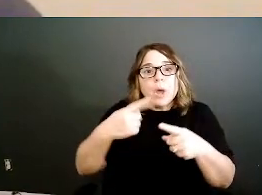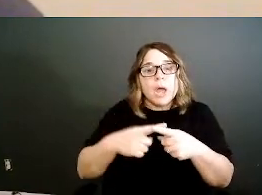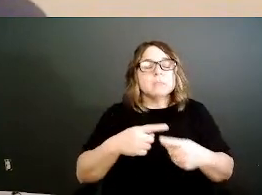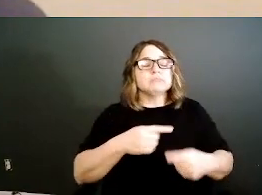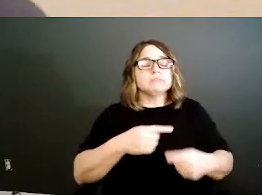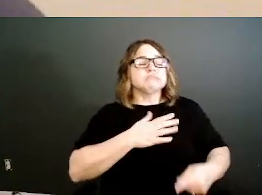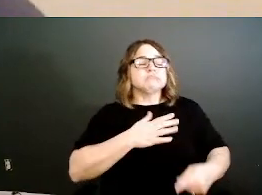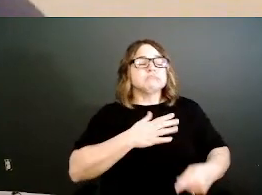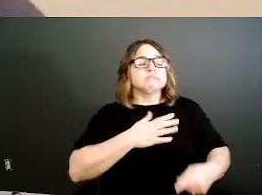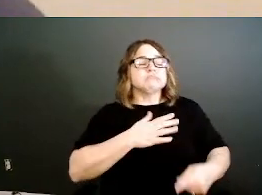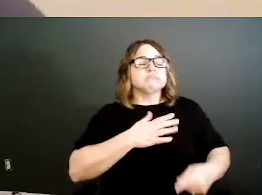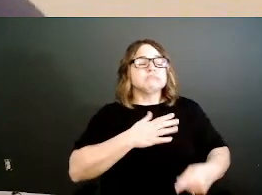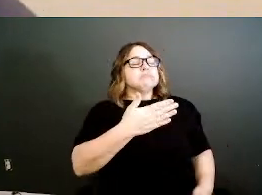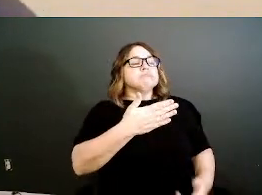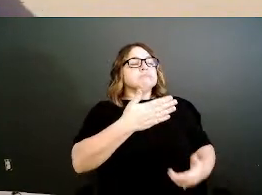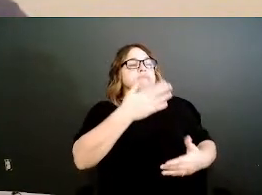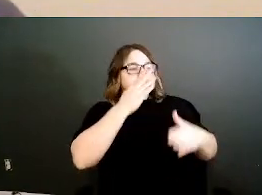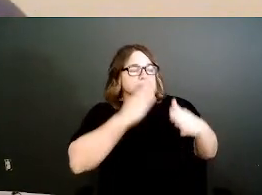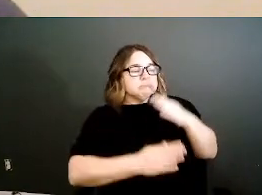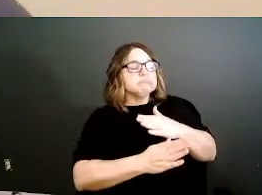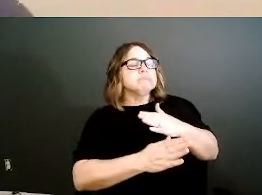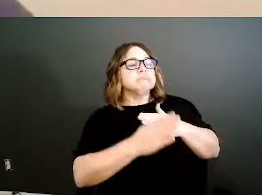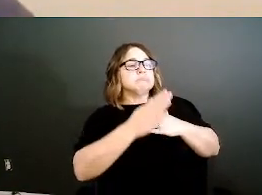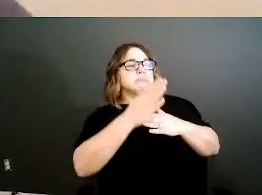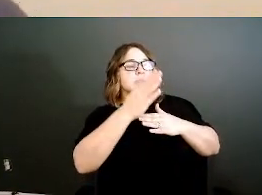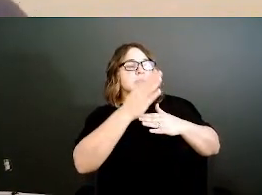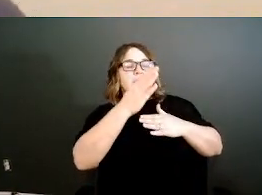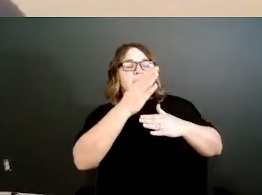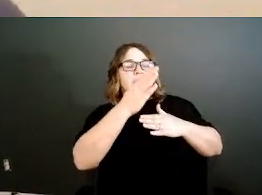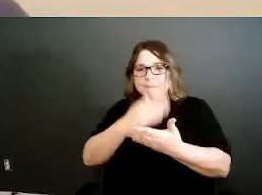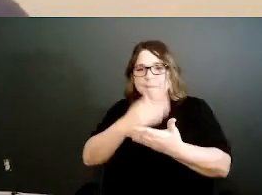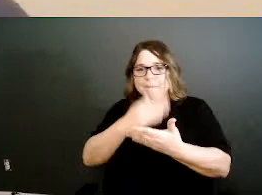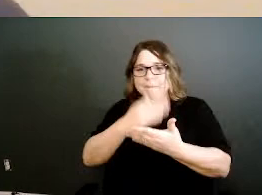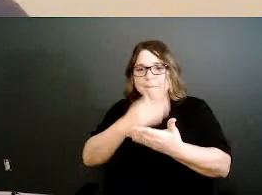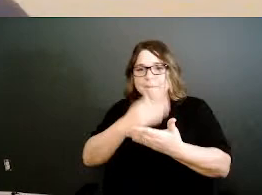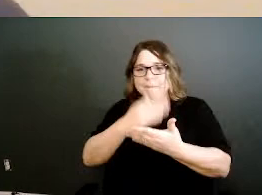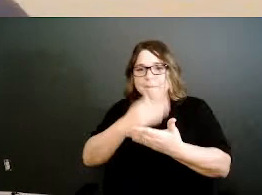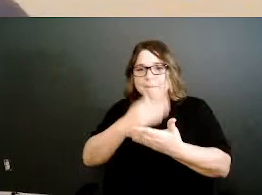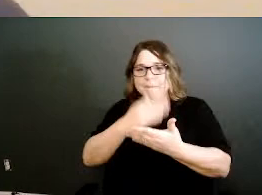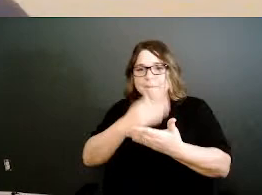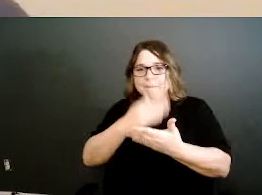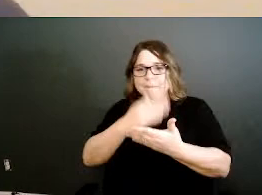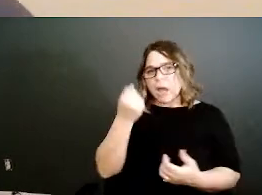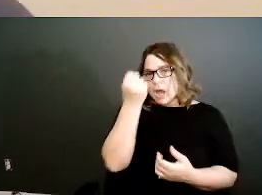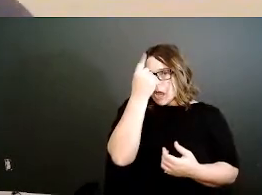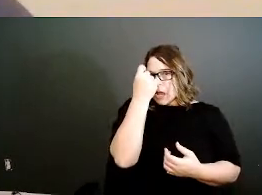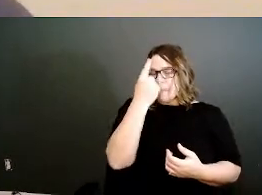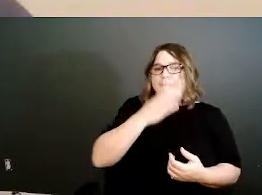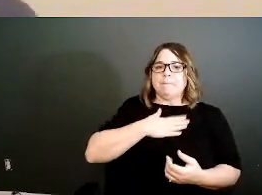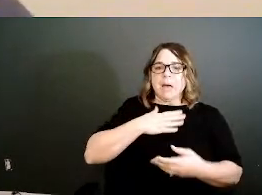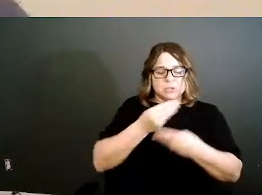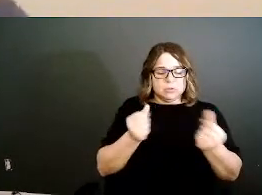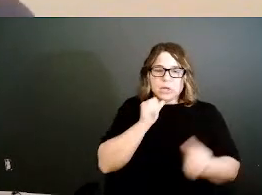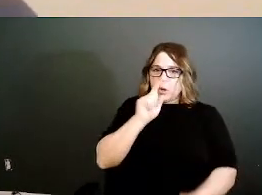TO SHAPE THE FUTURE OF PUBLIC SAFETY OF IN OUR CITY EVERY BIT AS MUCH AS THOSE WHO MAY AGREE WITH ME. BUT THIS BUDGET DOES NOT REFLECT THE MEASURED AND